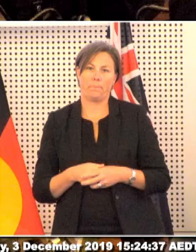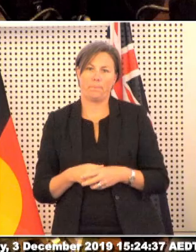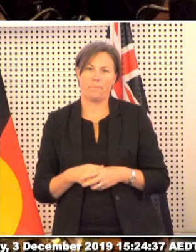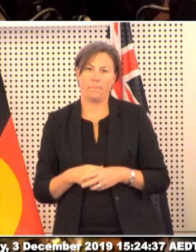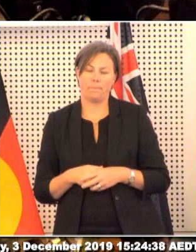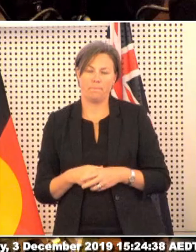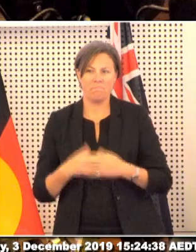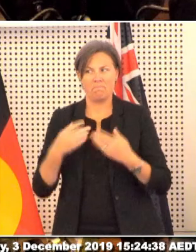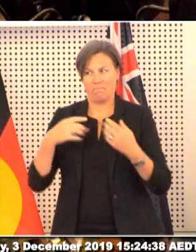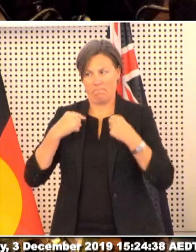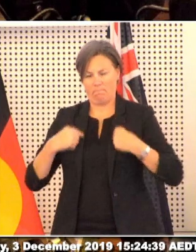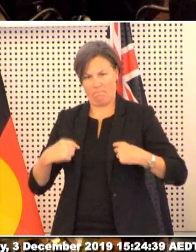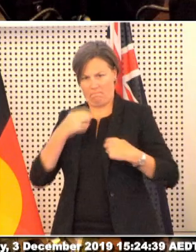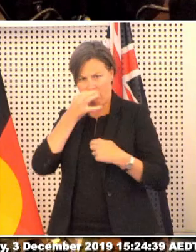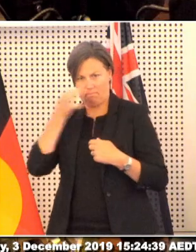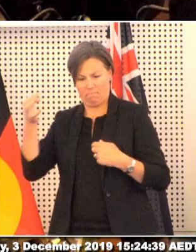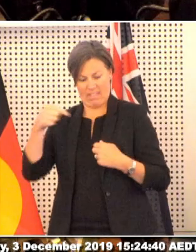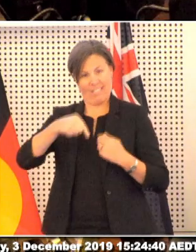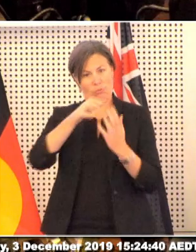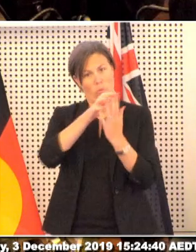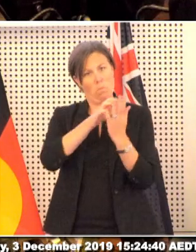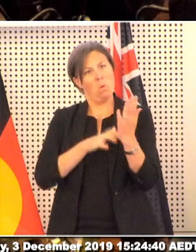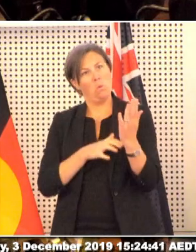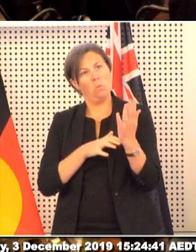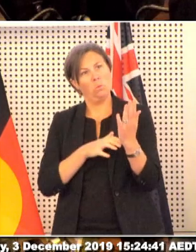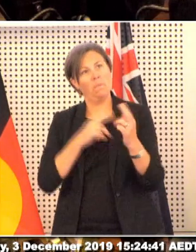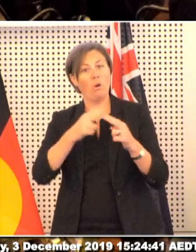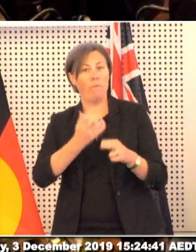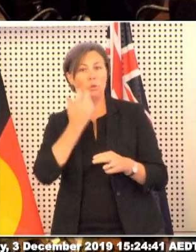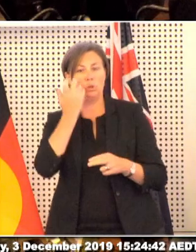thinking forward, what do you say the priorities are for the future?